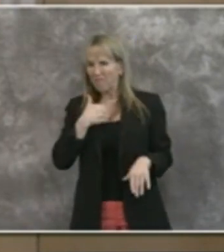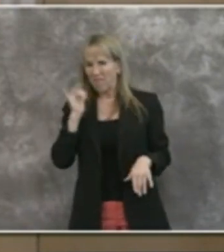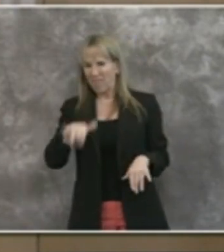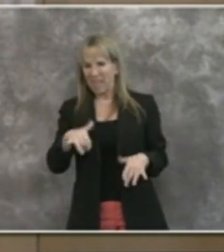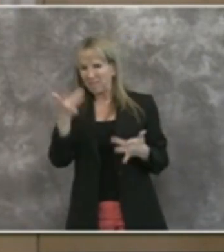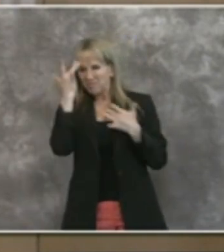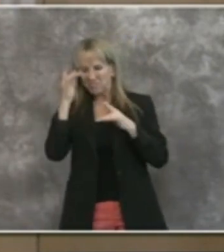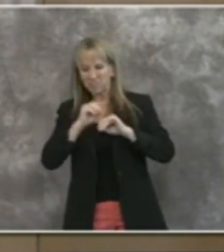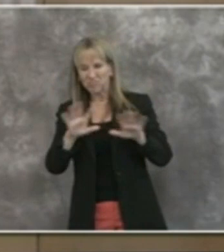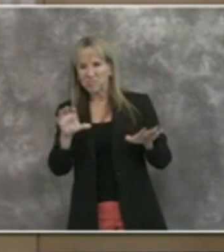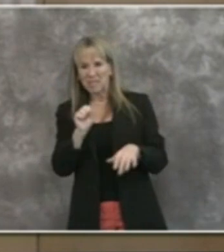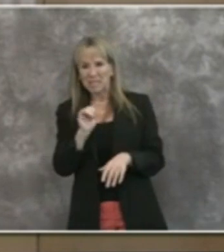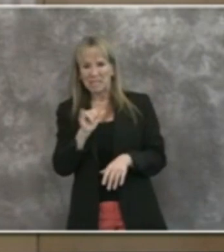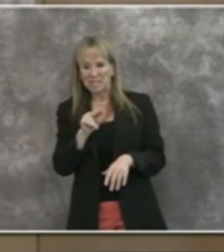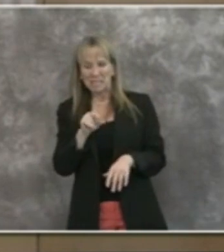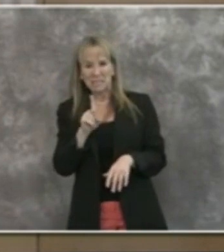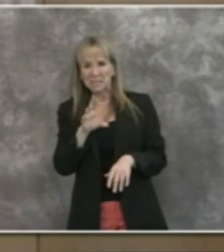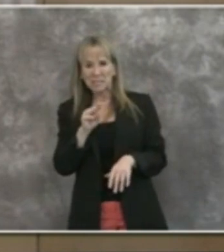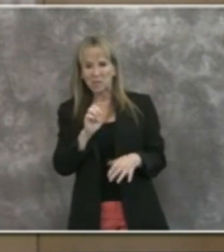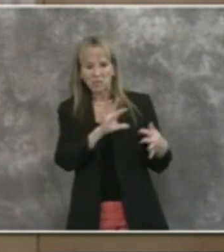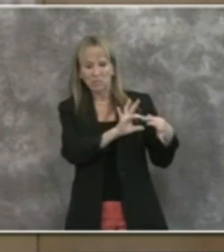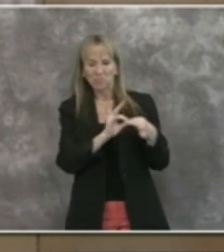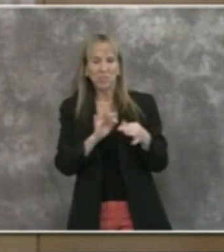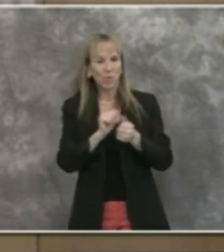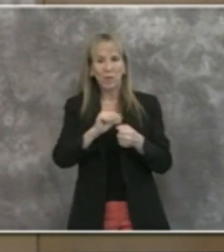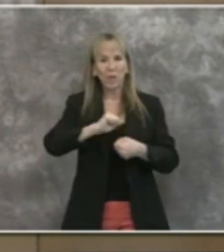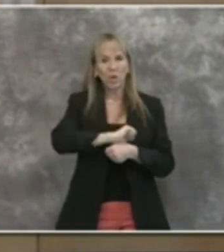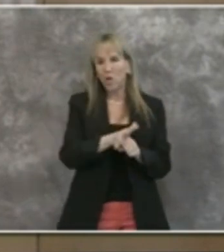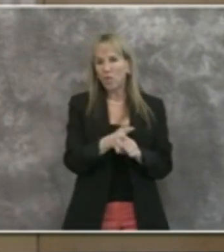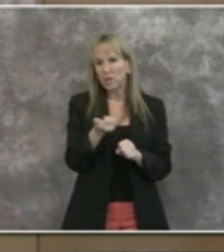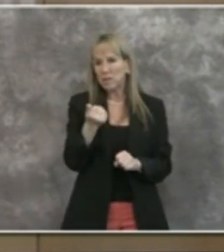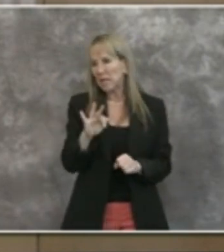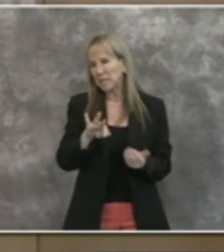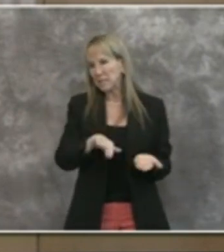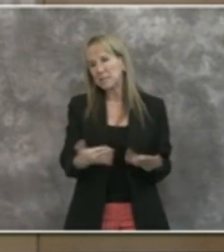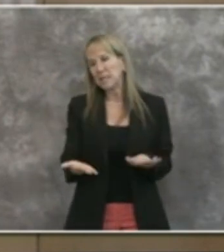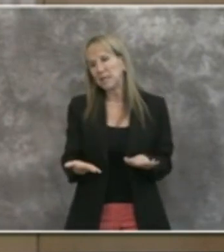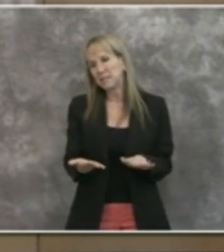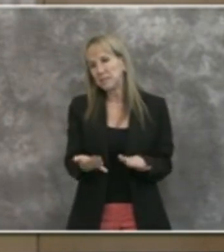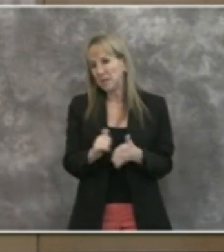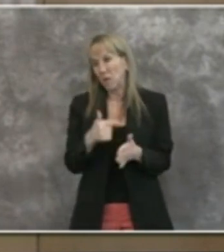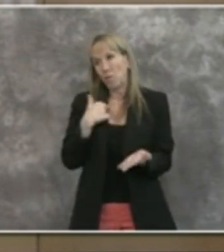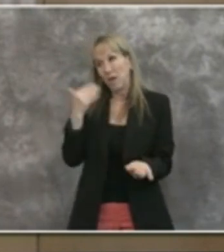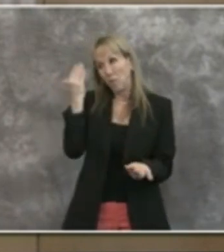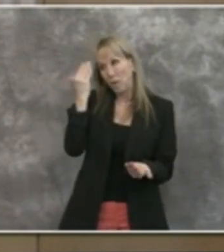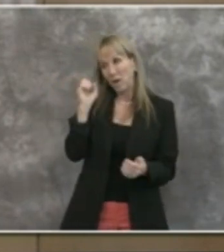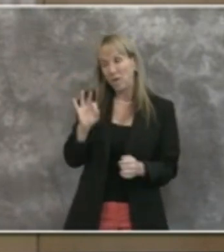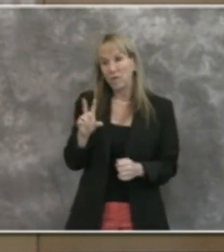QUESTION I'M FROM KERRY. WORST WITH THE UNION TRIBUNE. DID A CHILD WHO HAD THE NEWLY